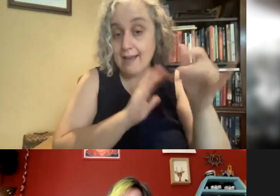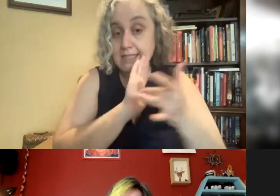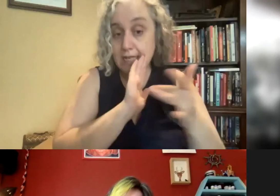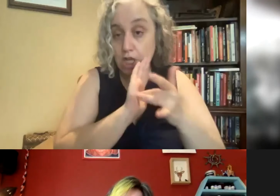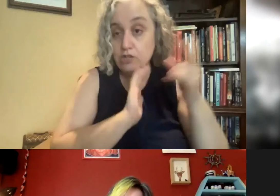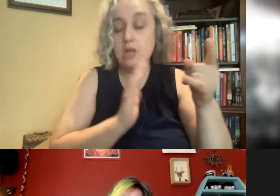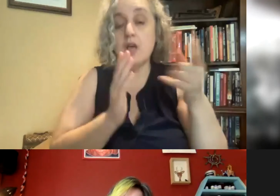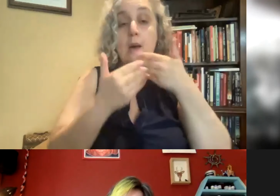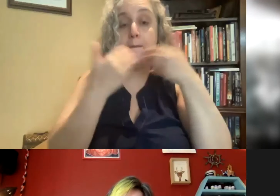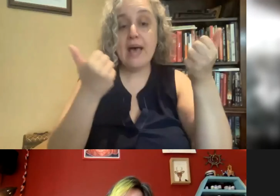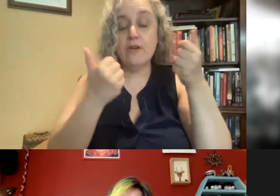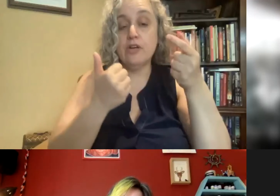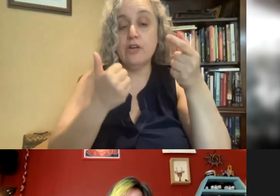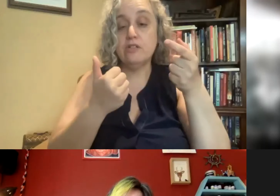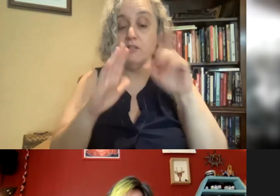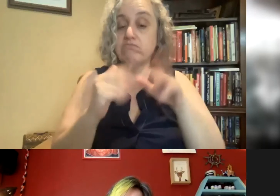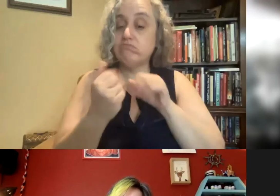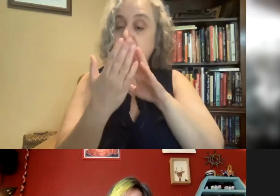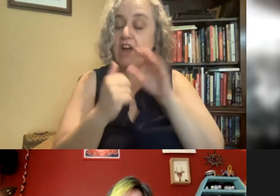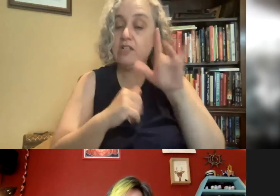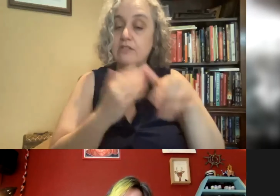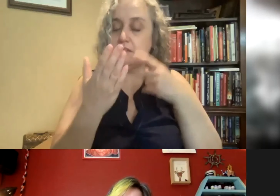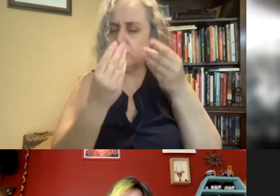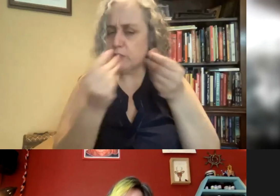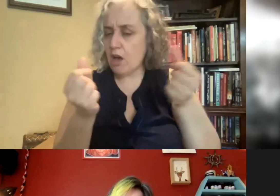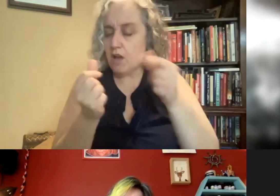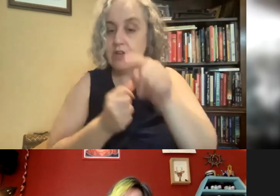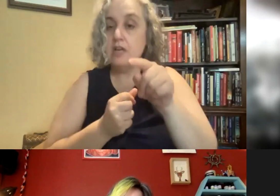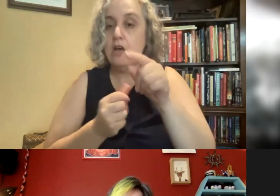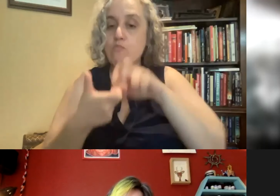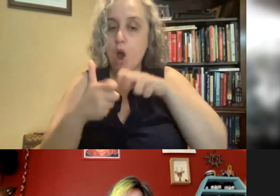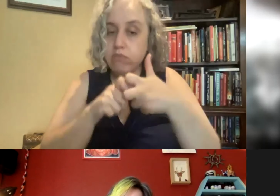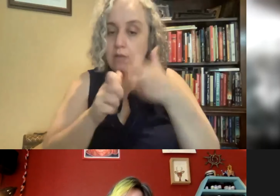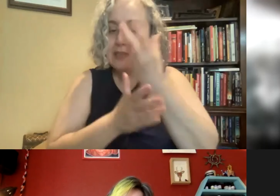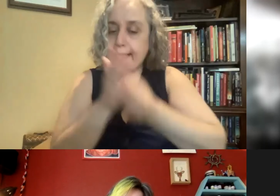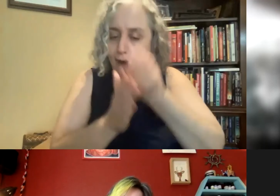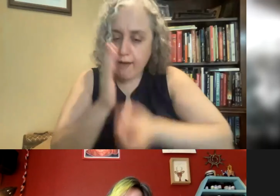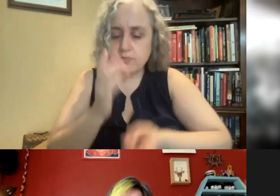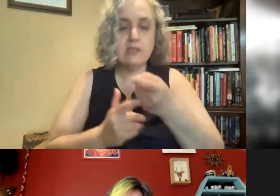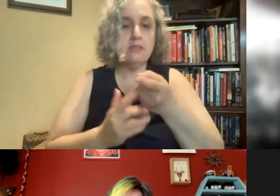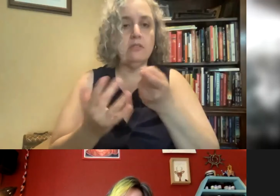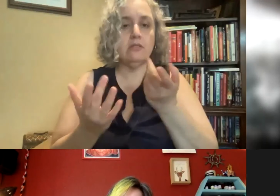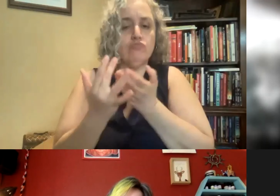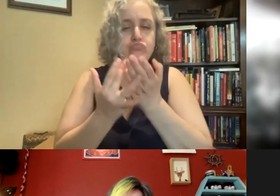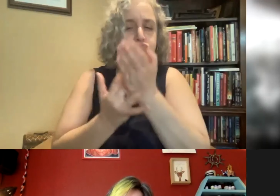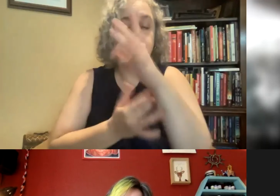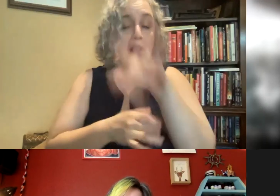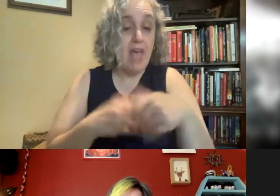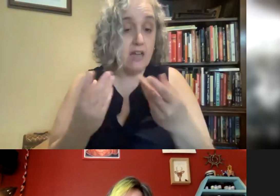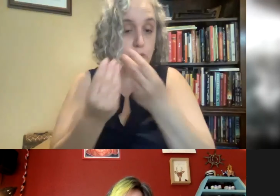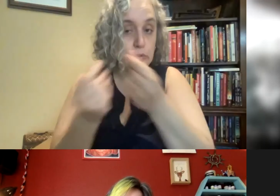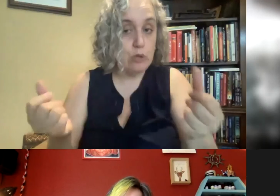the shortcomings that everybody's noticed, the inability of AI systems to deal with the unexpected,